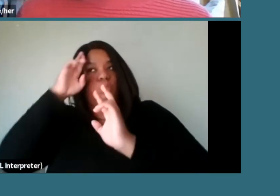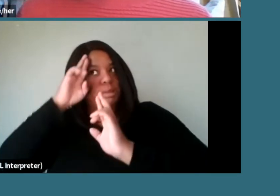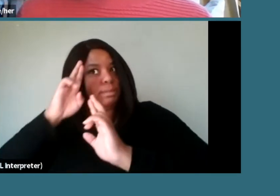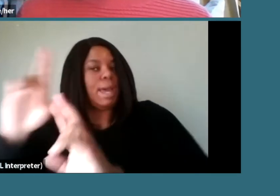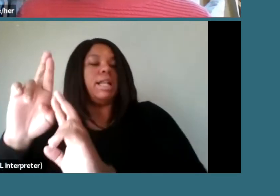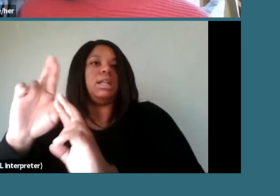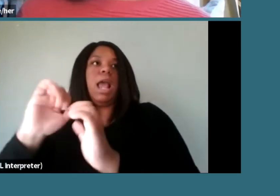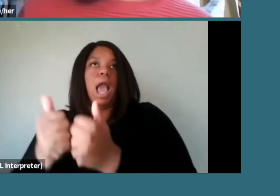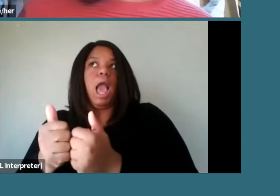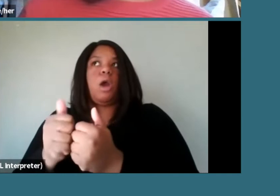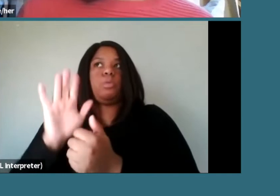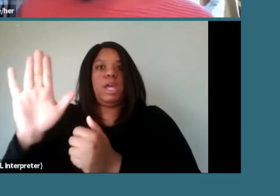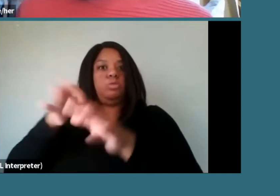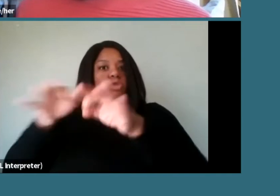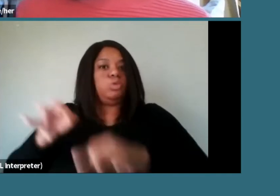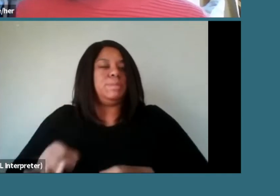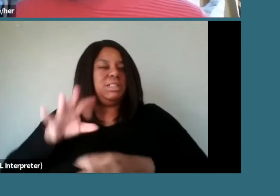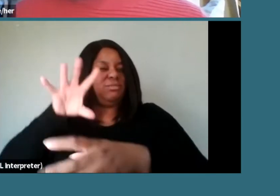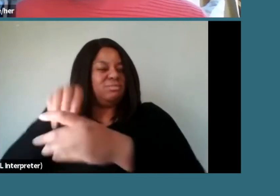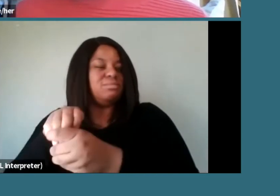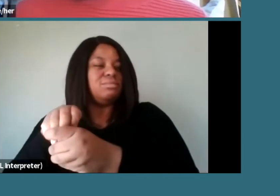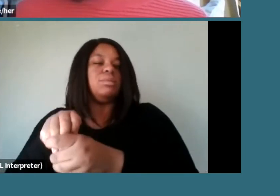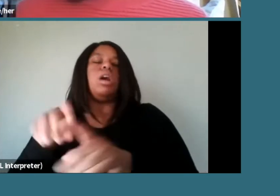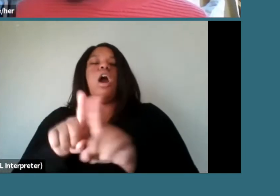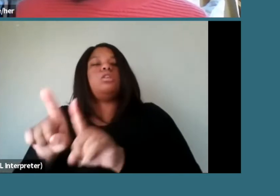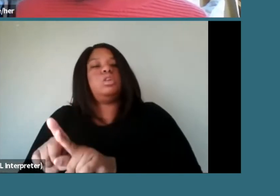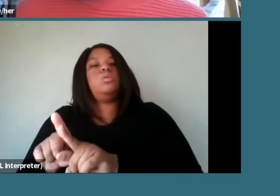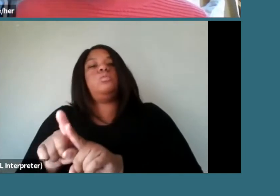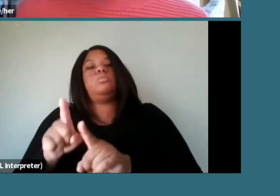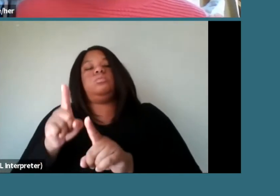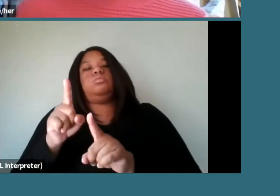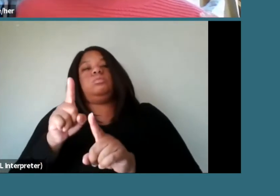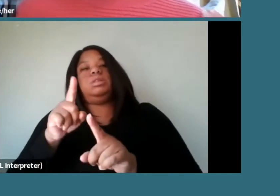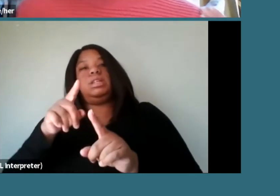And to also understand that describing identity,